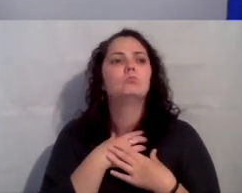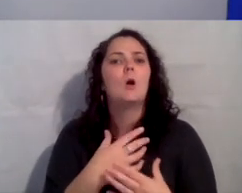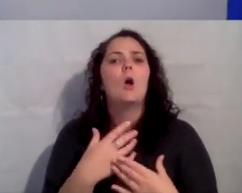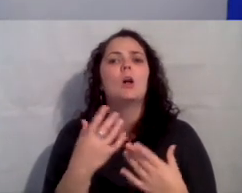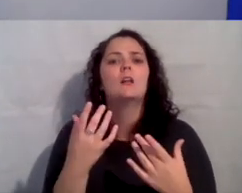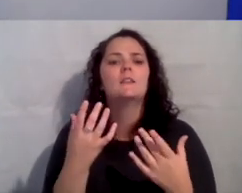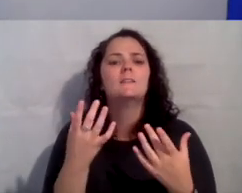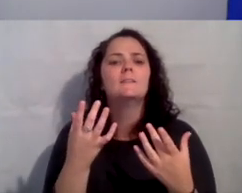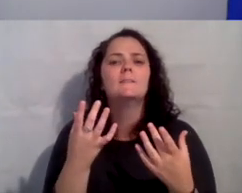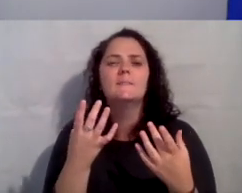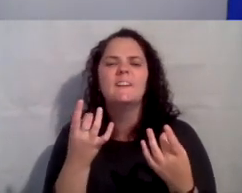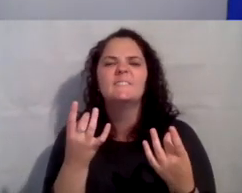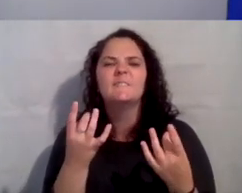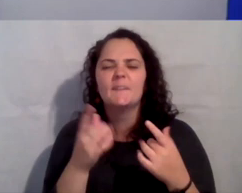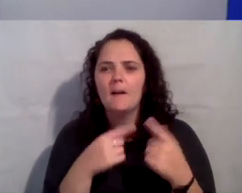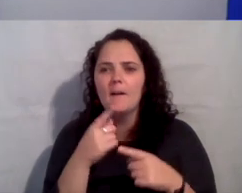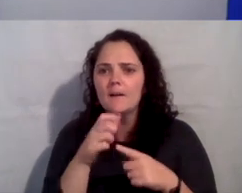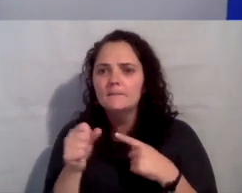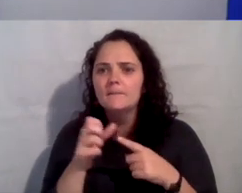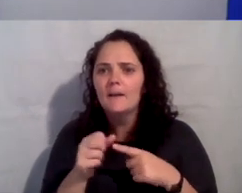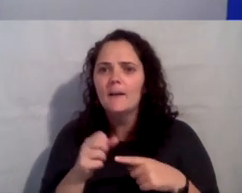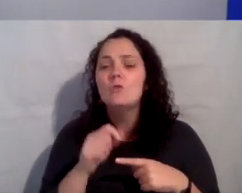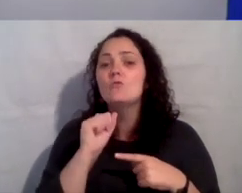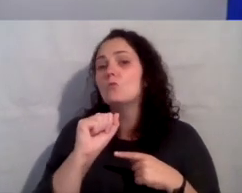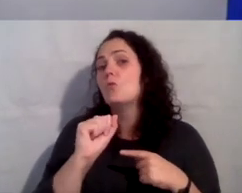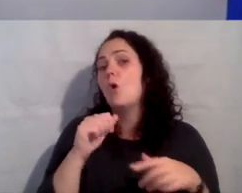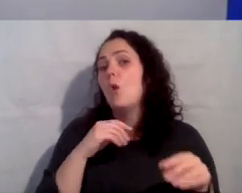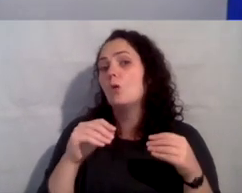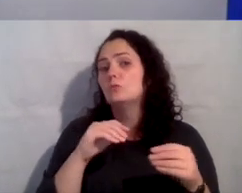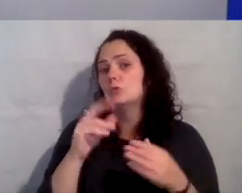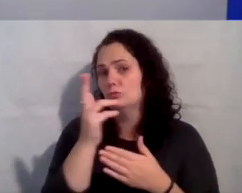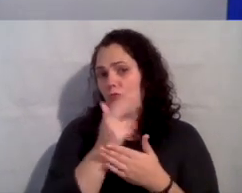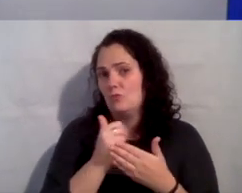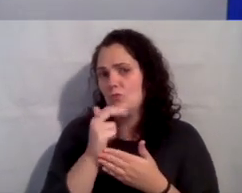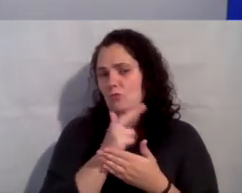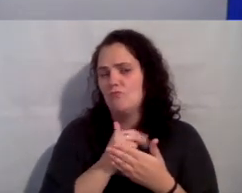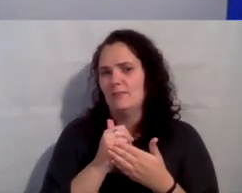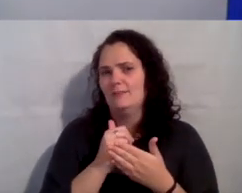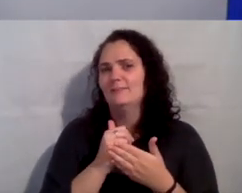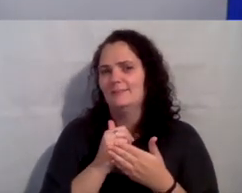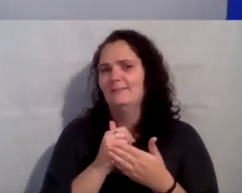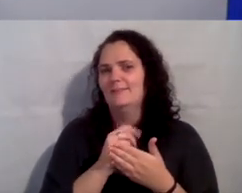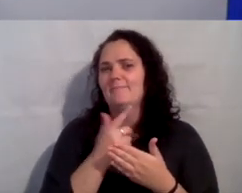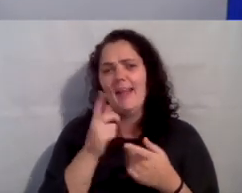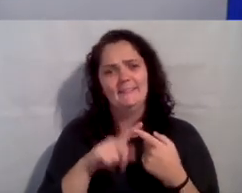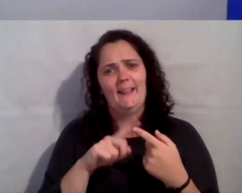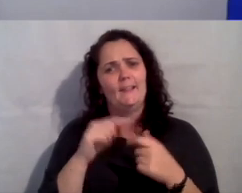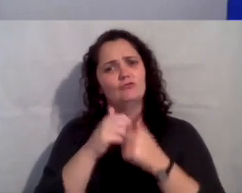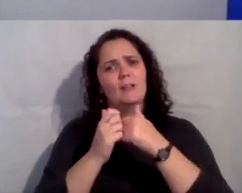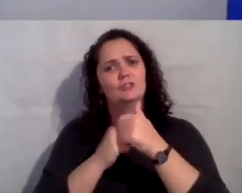able to do very, very loose drawings but loose drawings that still have structure to them – it's still where you feel the dynamic of the body.